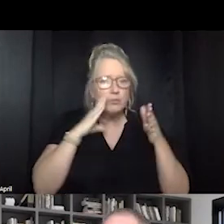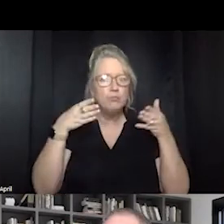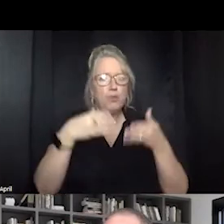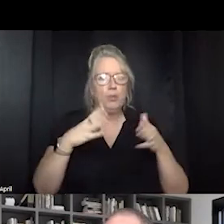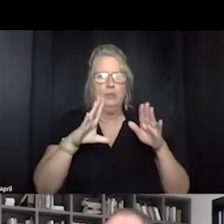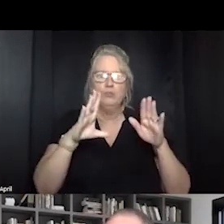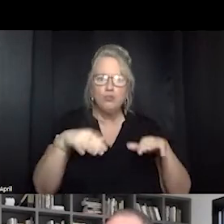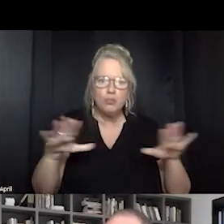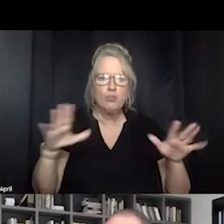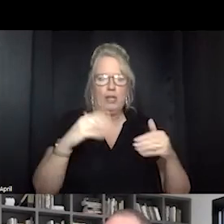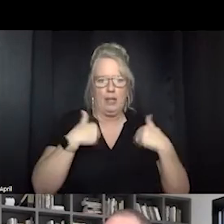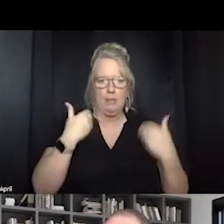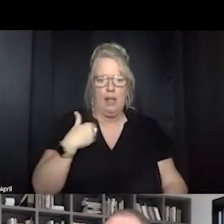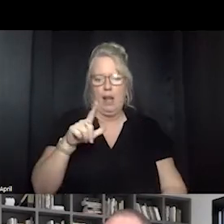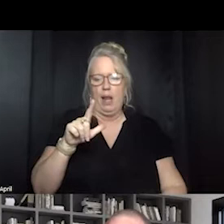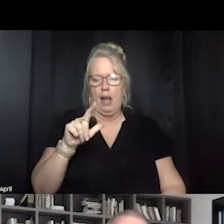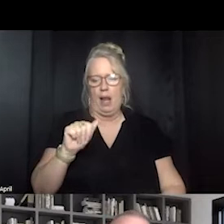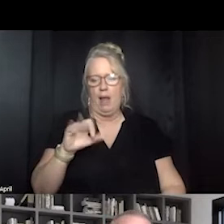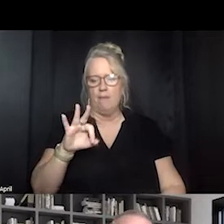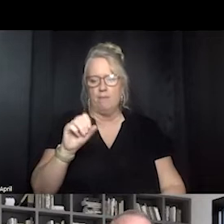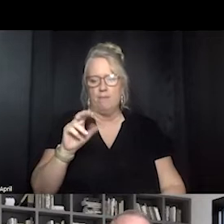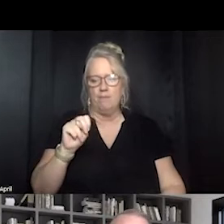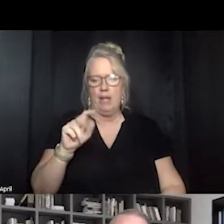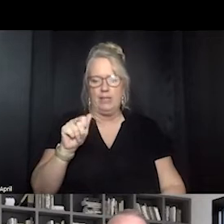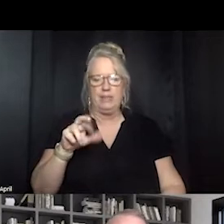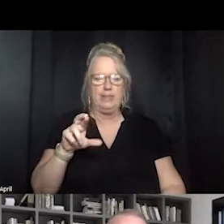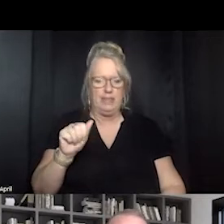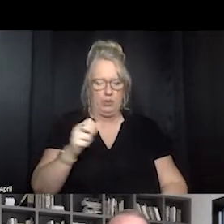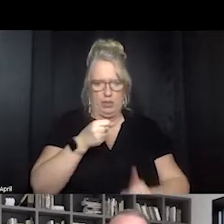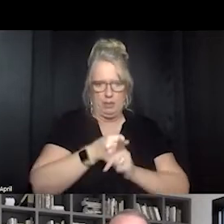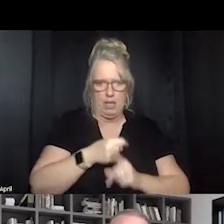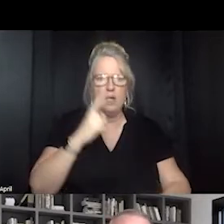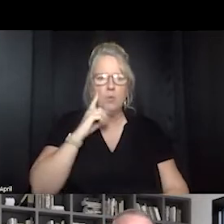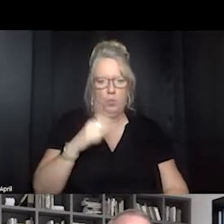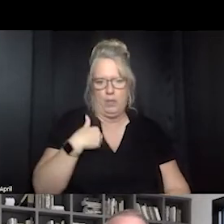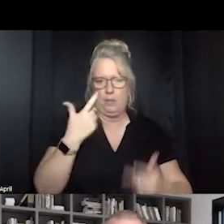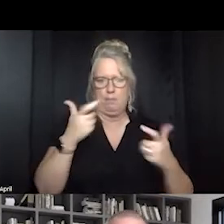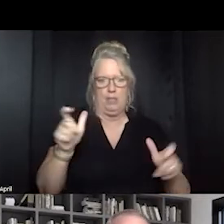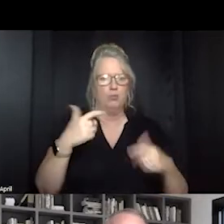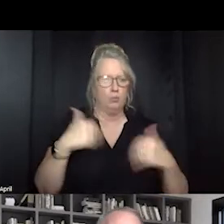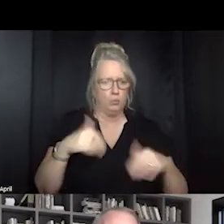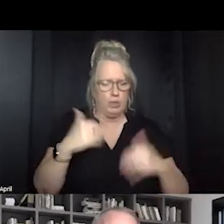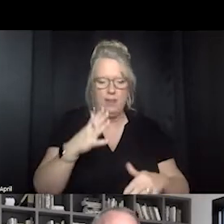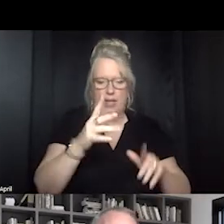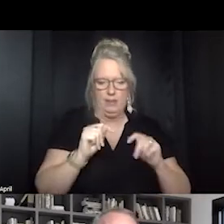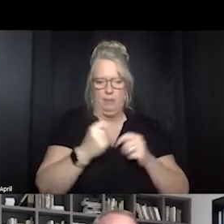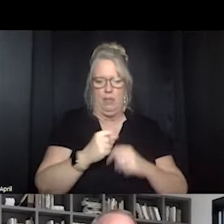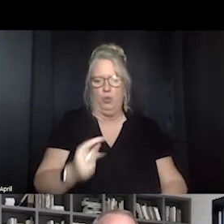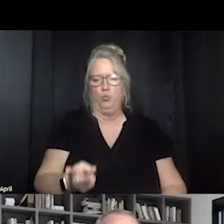LA FRONTERA, ONE OF TWO MAJOR MOBILE CRISIS PROVIDERS. A TEAM OF TWO INDIVIDUALS, PROFESSION